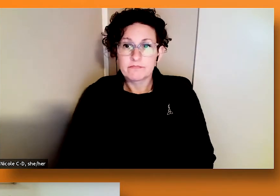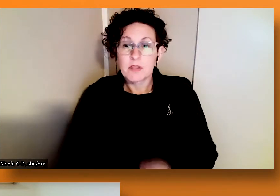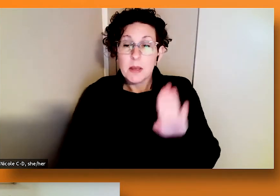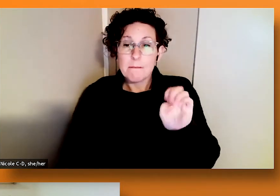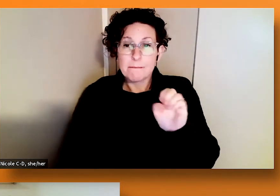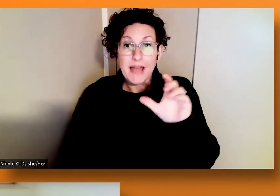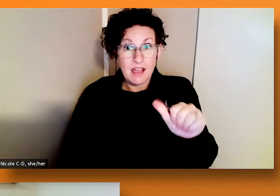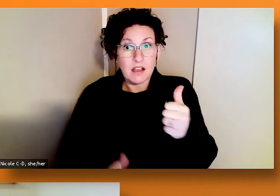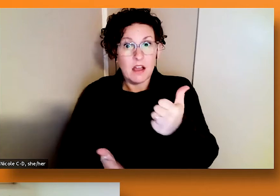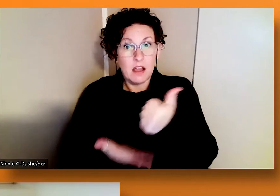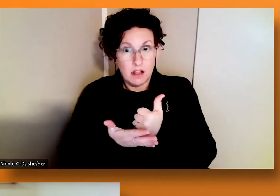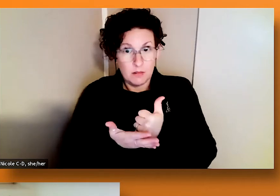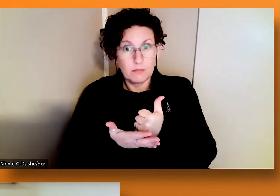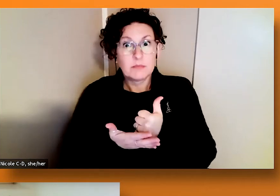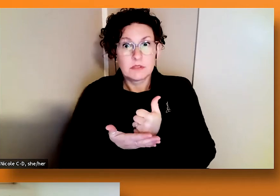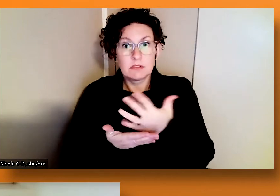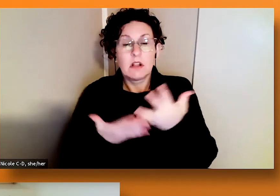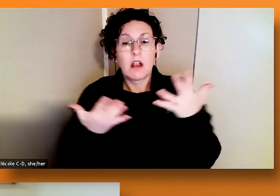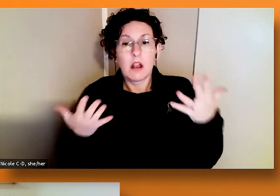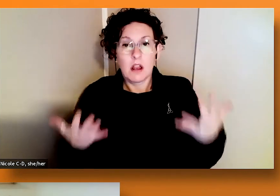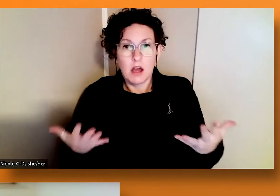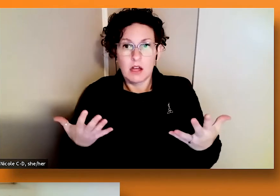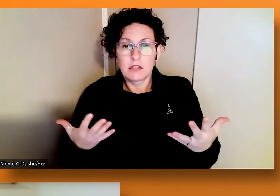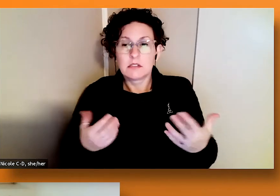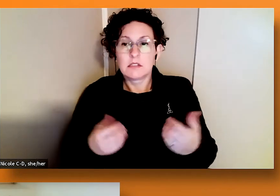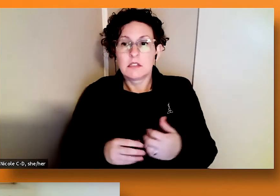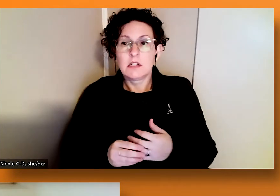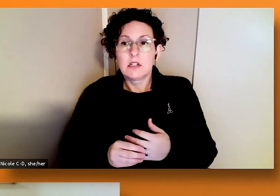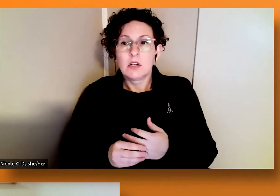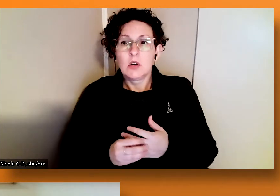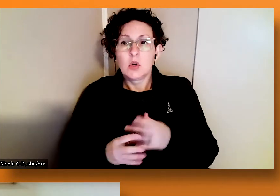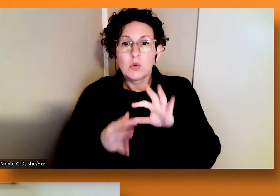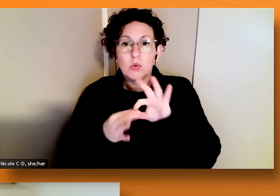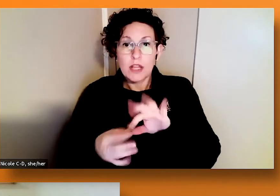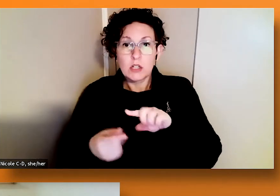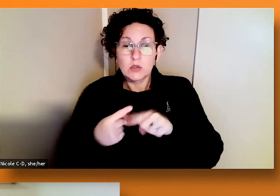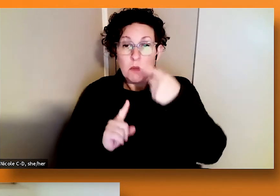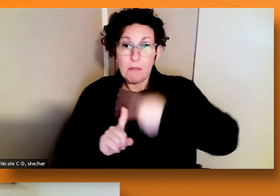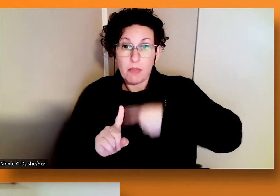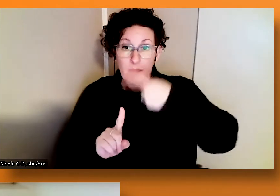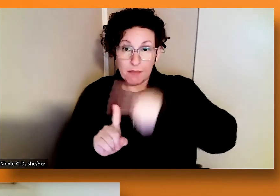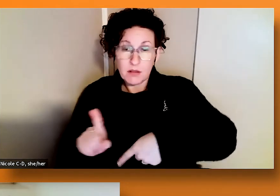And Becca helps, definitely, on a month-to-month